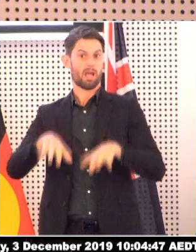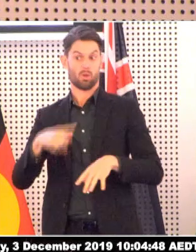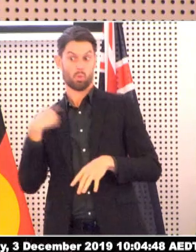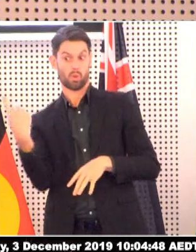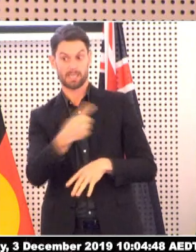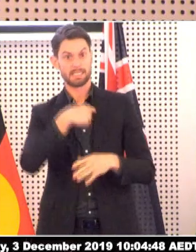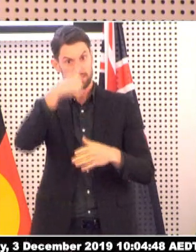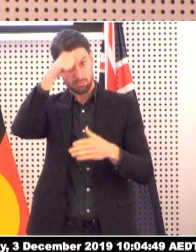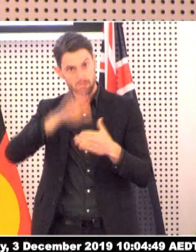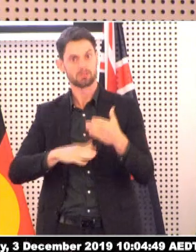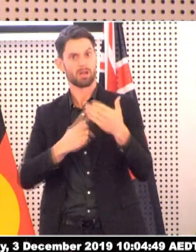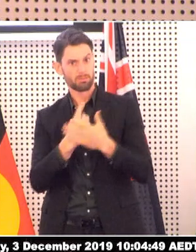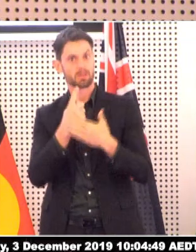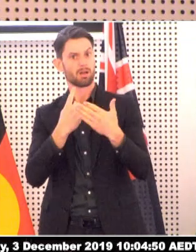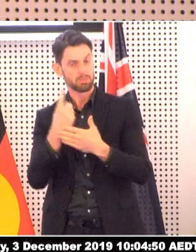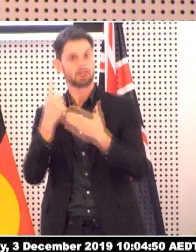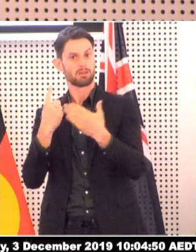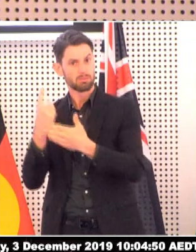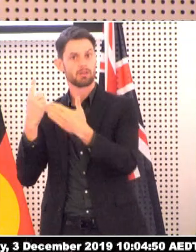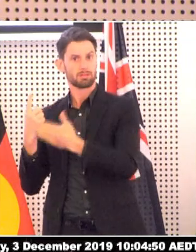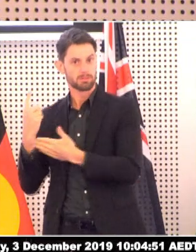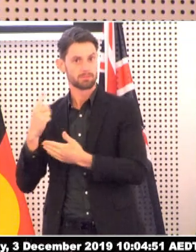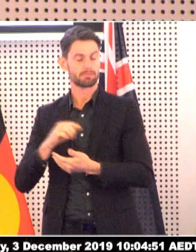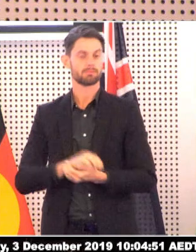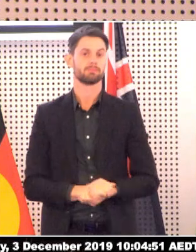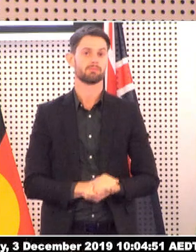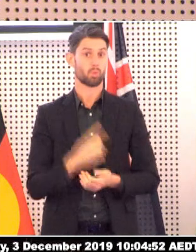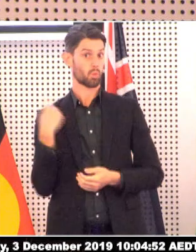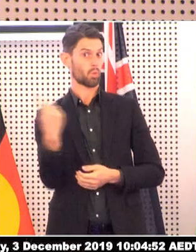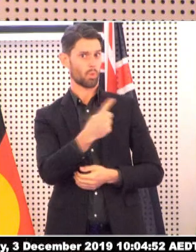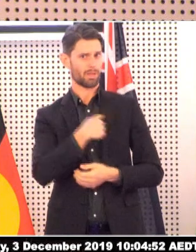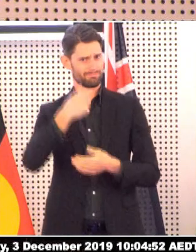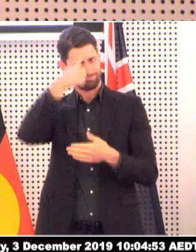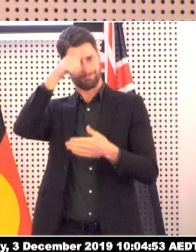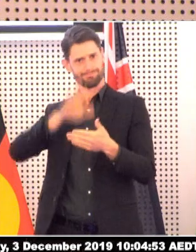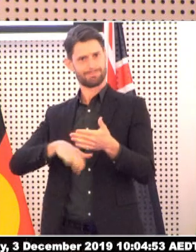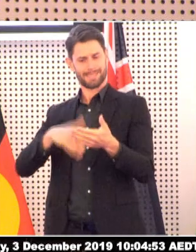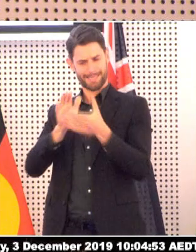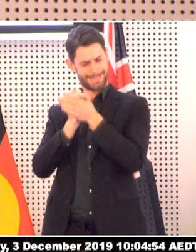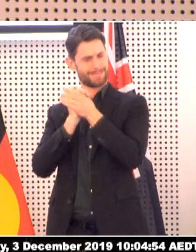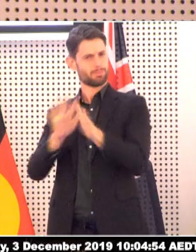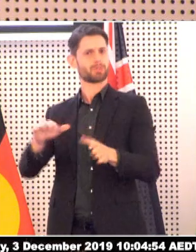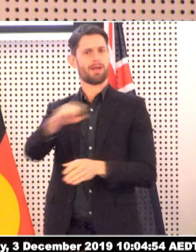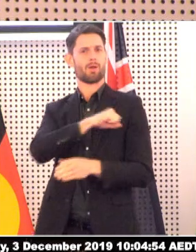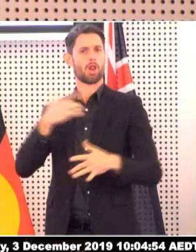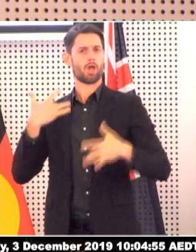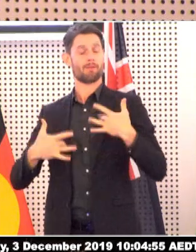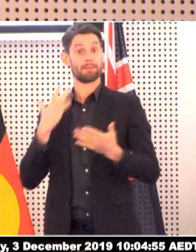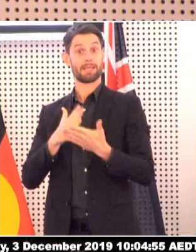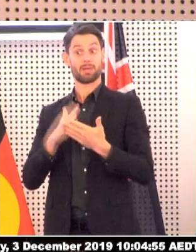As experts in our lives, we will lead the change to ensure an inclusive society.